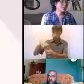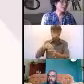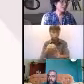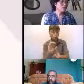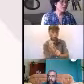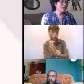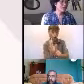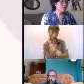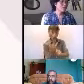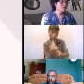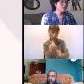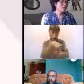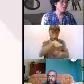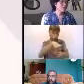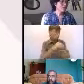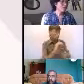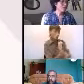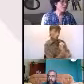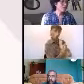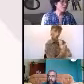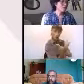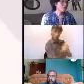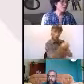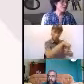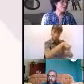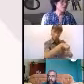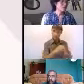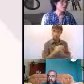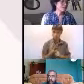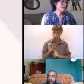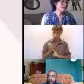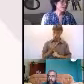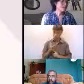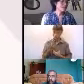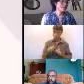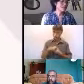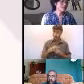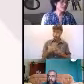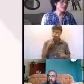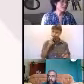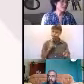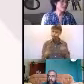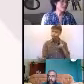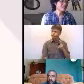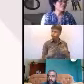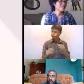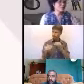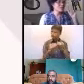humility is different from other culturally-based training ideas ideals, because it focuses